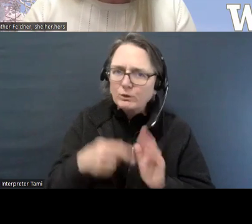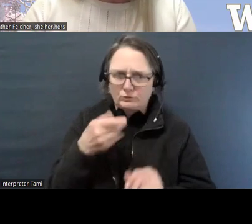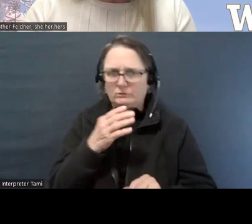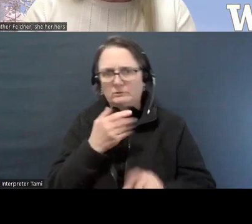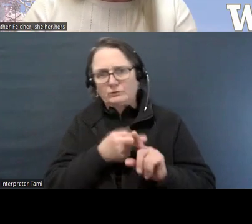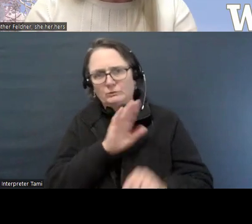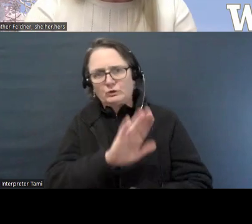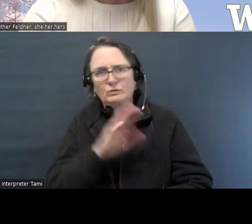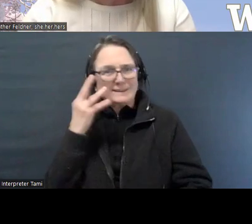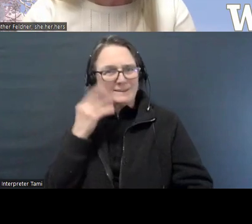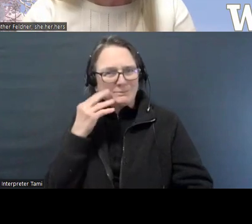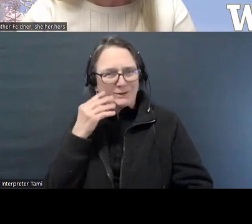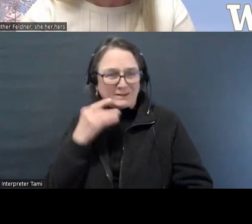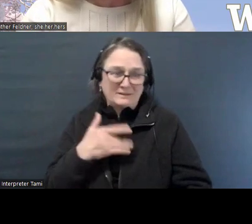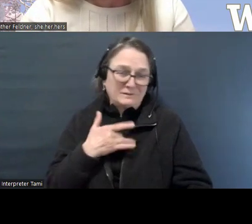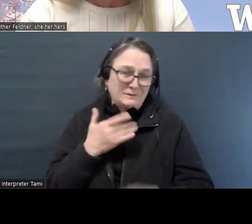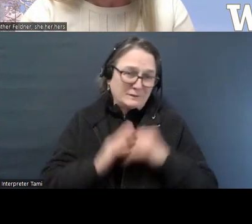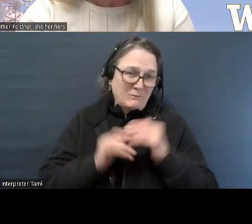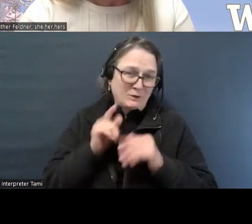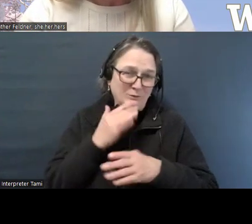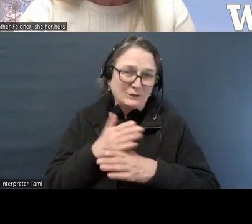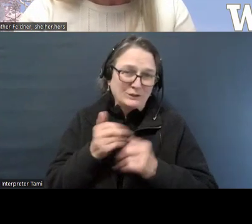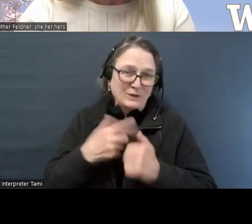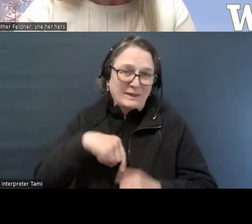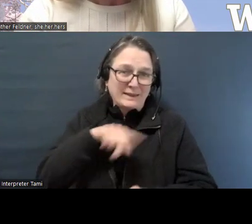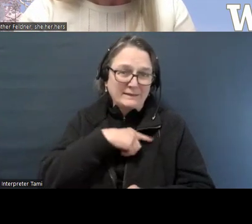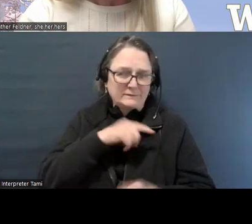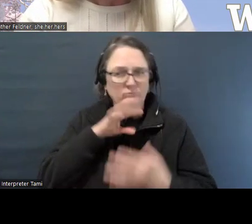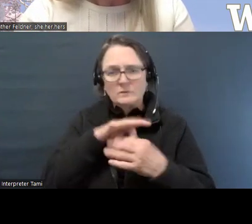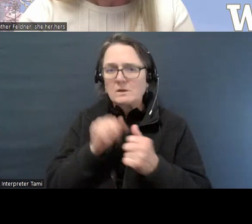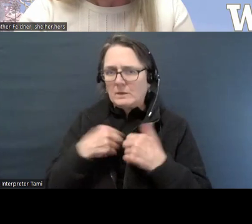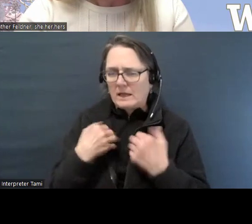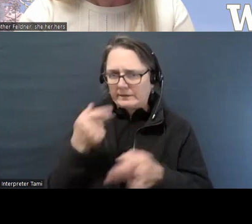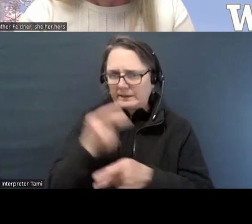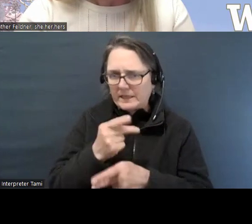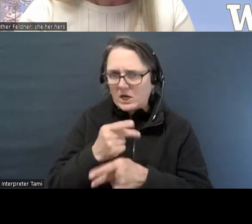that you would feel comfortable sharing in a healthcare space, where either you felt like